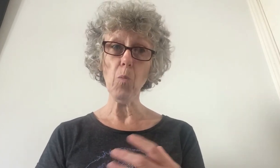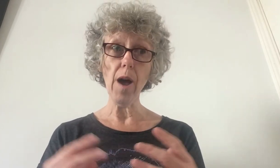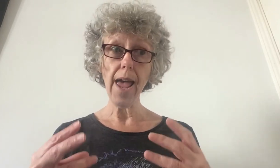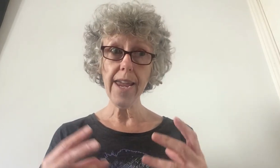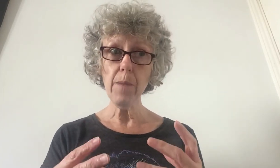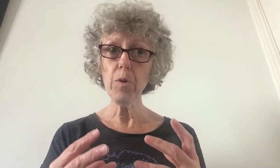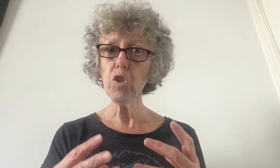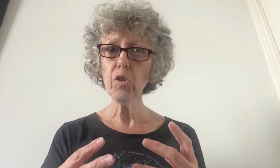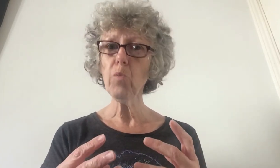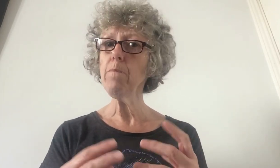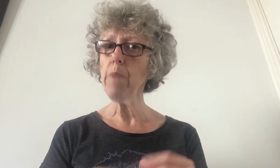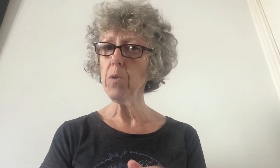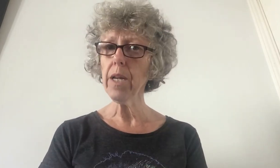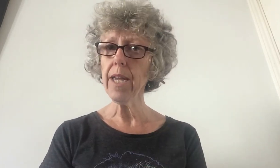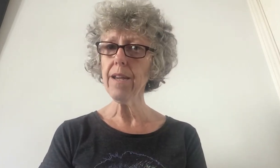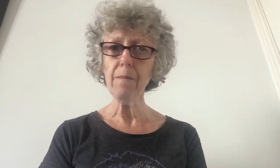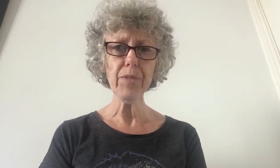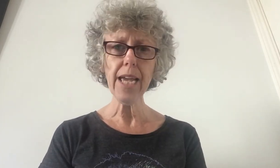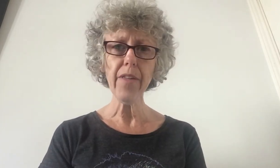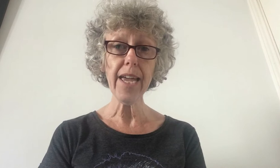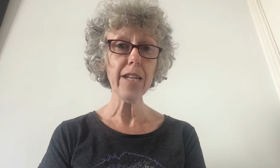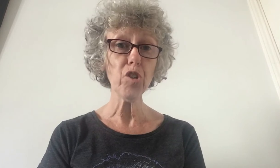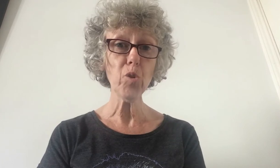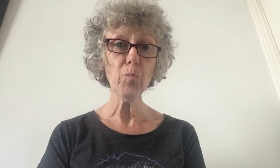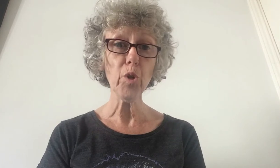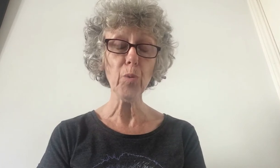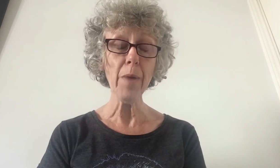were able to remotely come together in a Zoom room